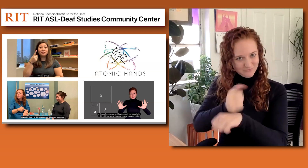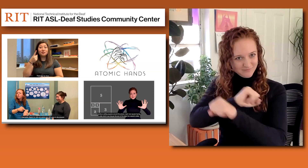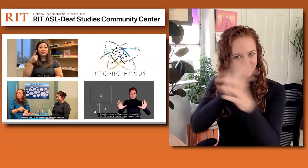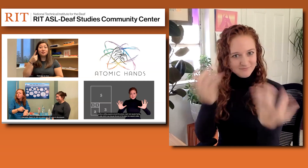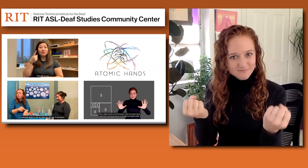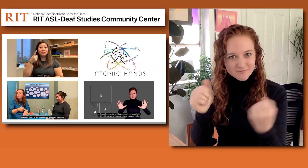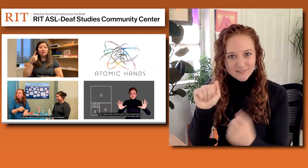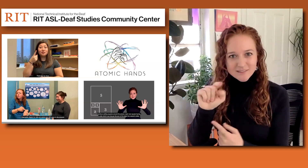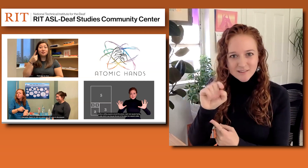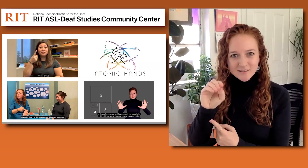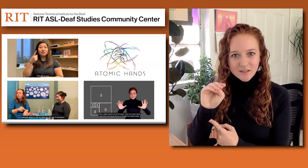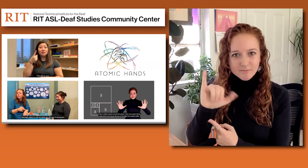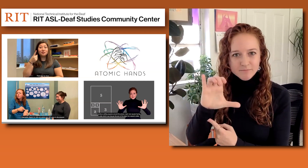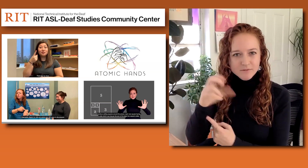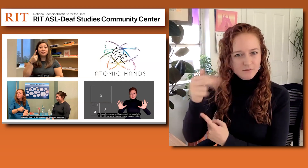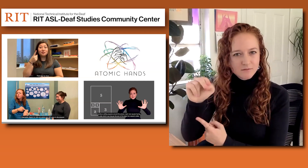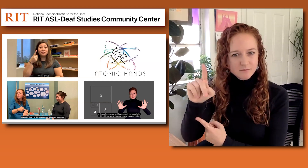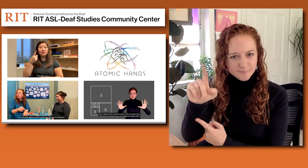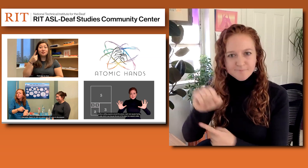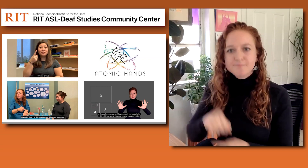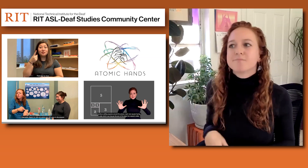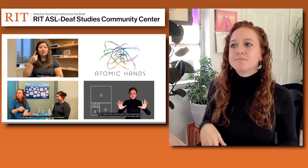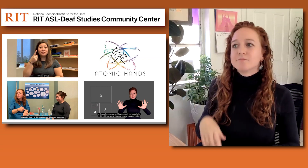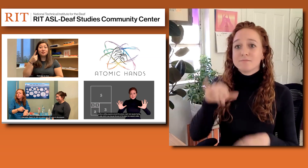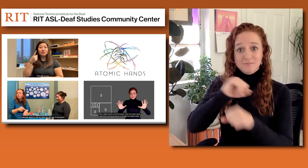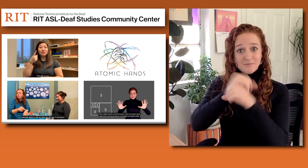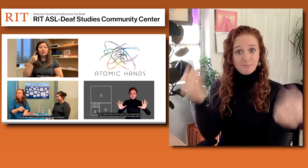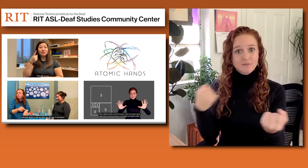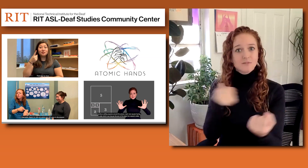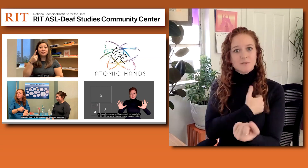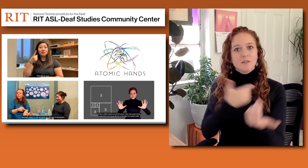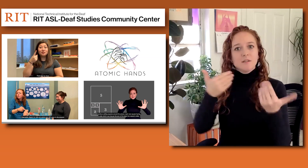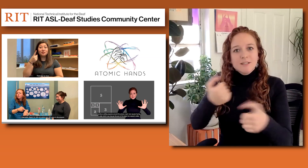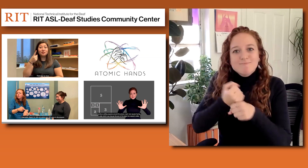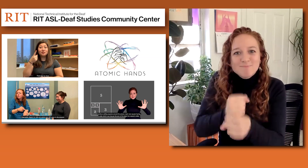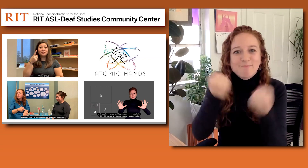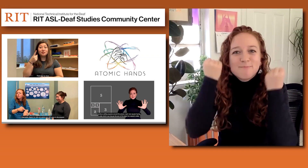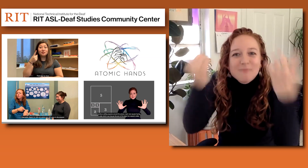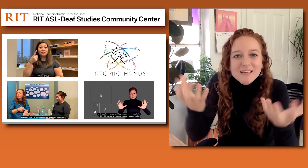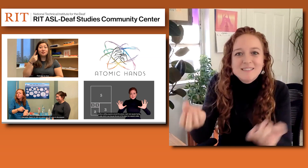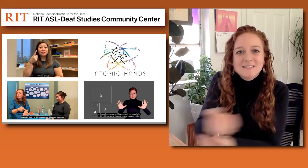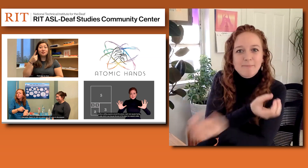So, Alicia Wooten and I established Atomic Hands.